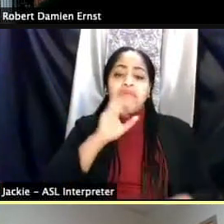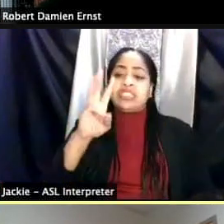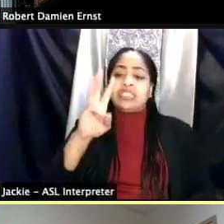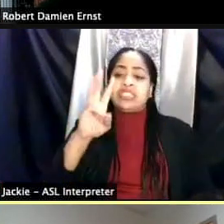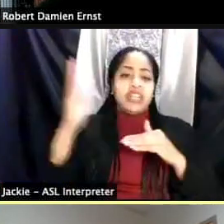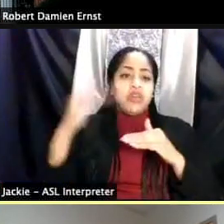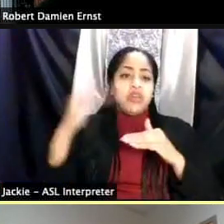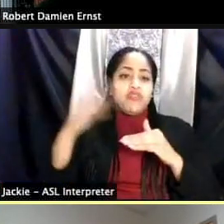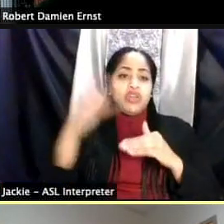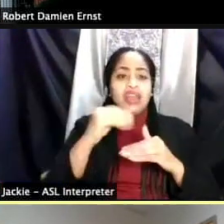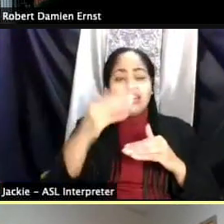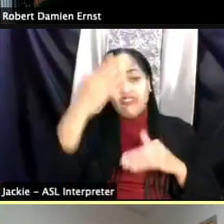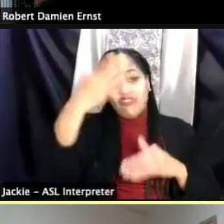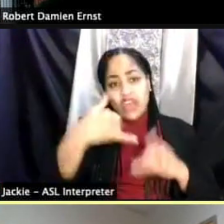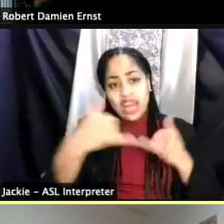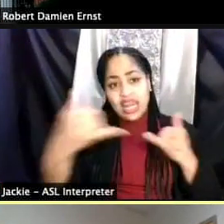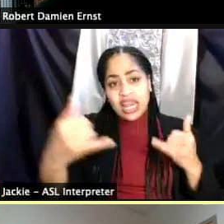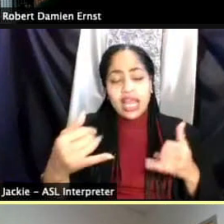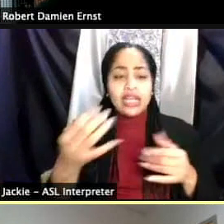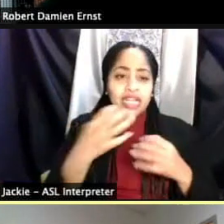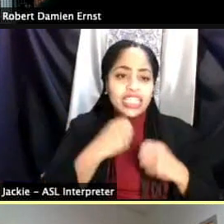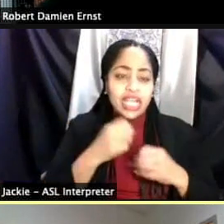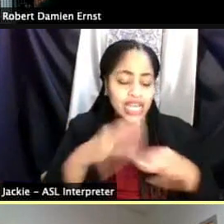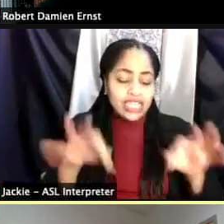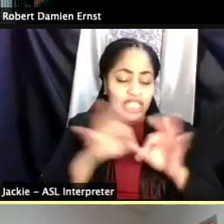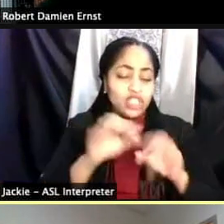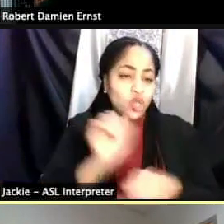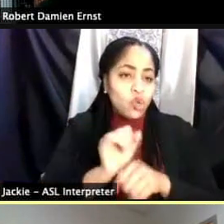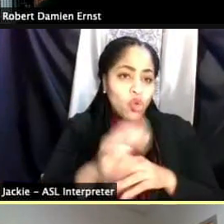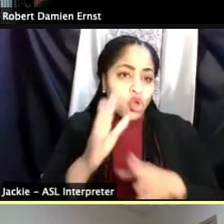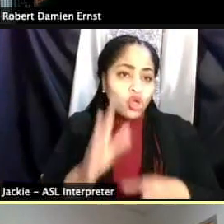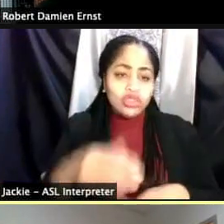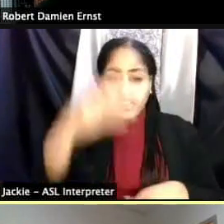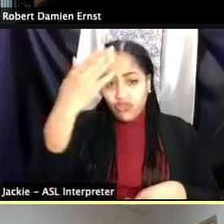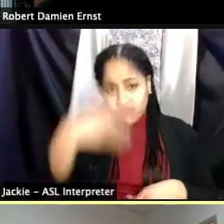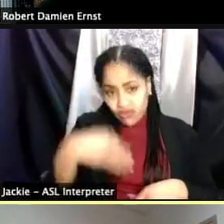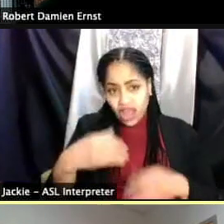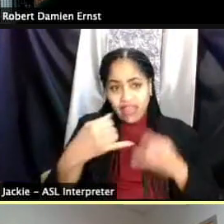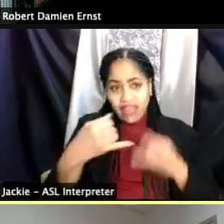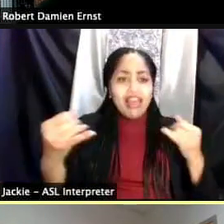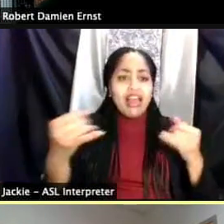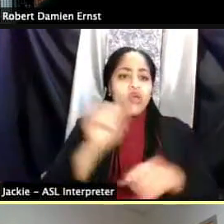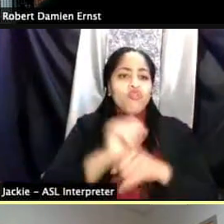And then frontline essential workers. The frontline essential workers are the people who can't help,